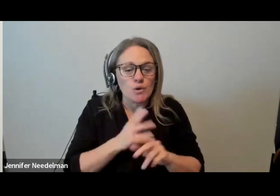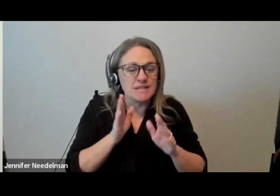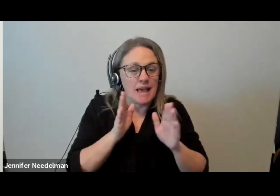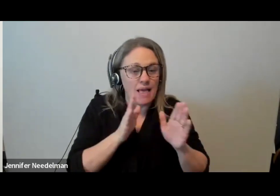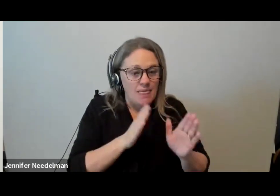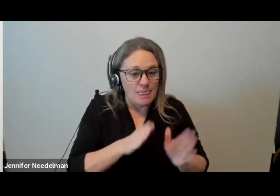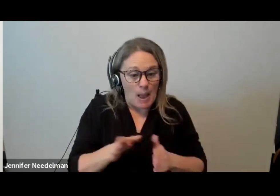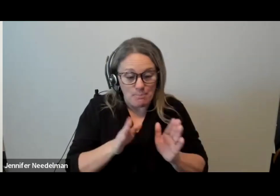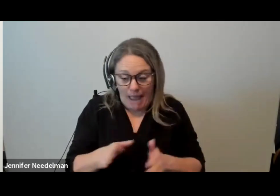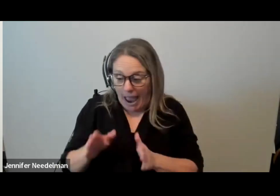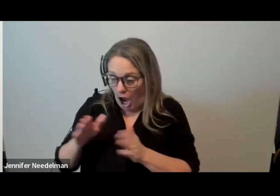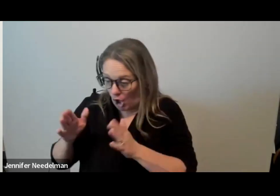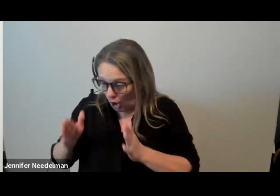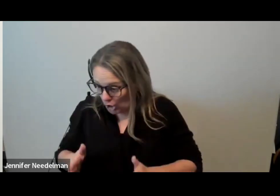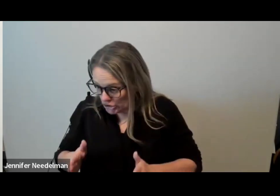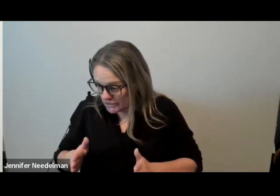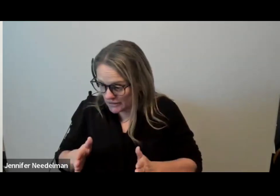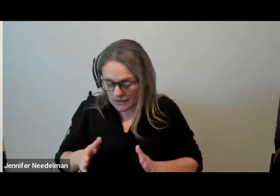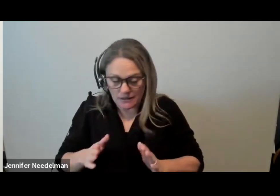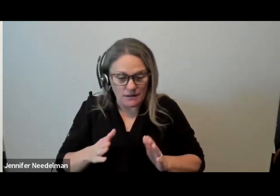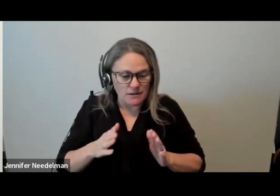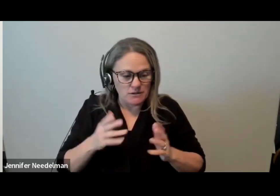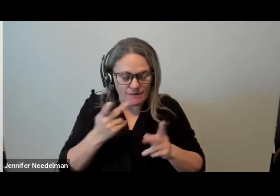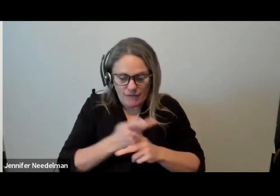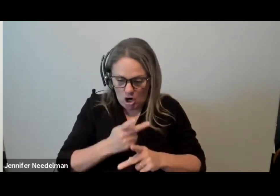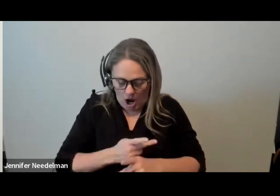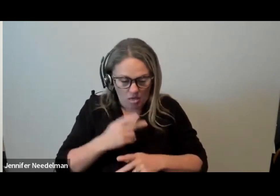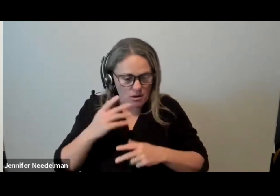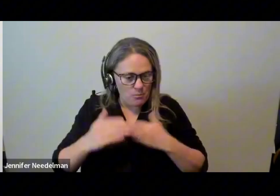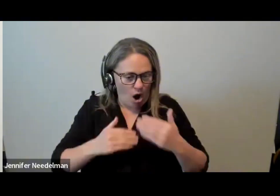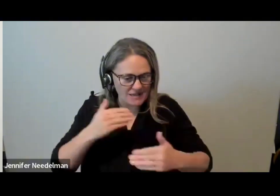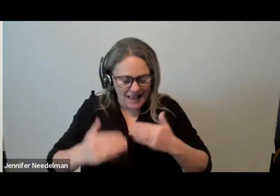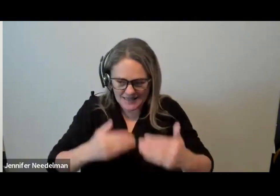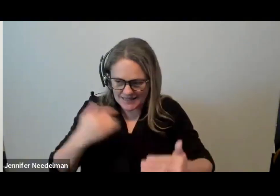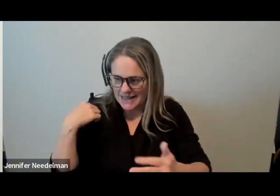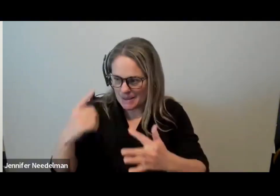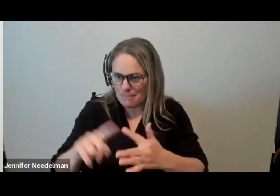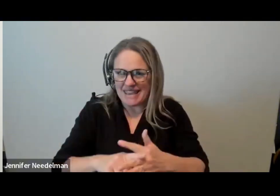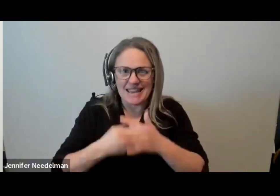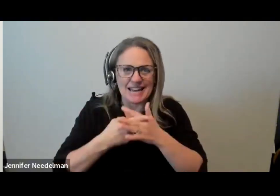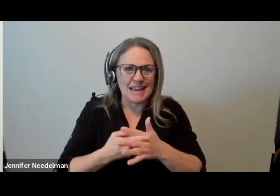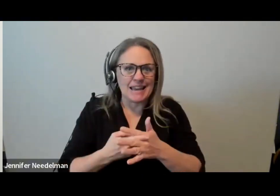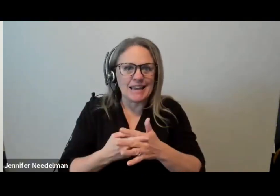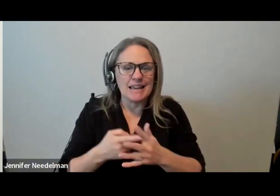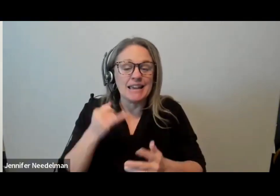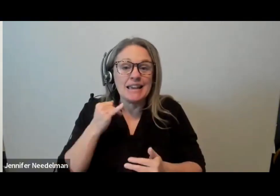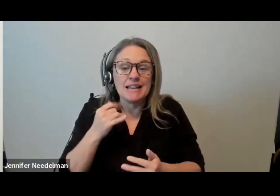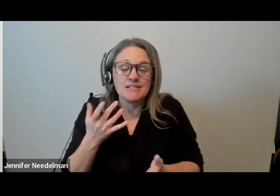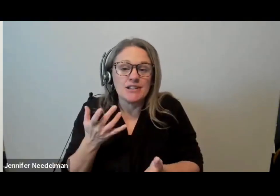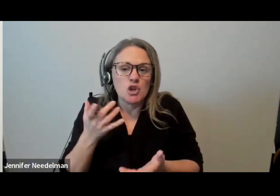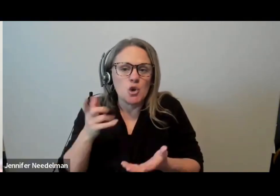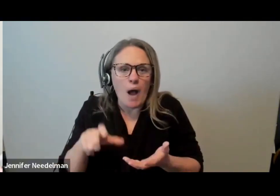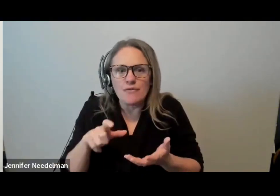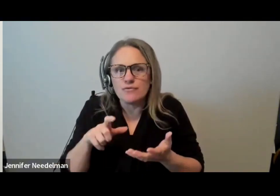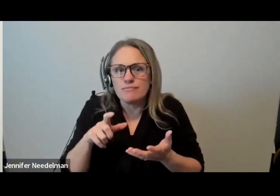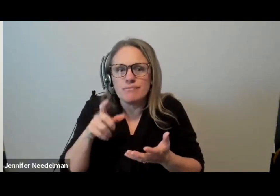process looks like at the onset and saying, okay, I really wanna use a lot of colors so I have to make sure my contrast is good or we're gonna play a game